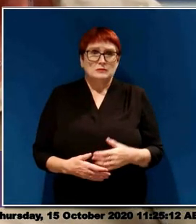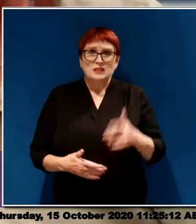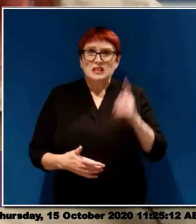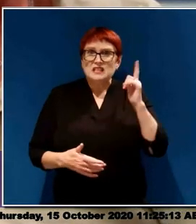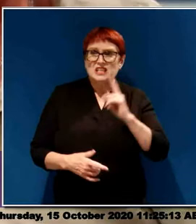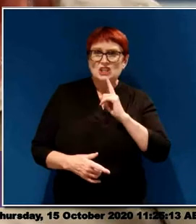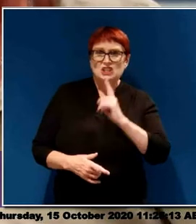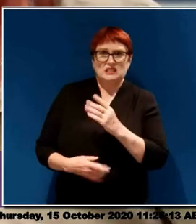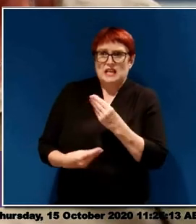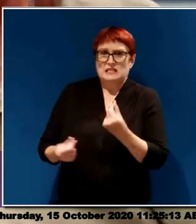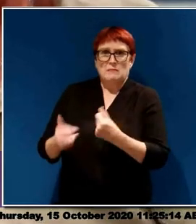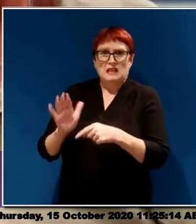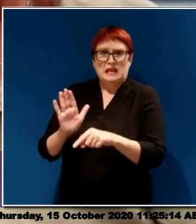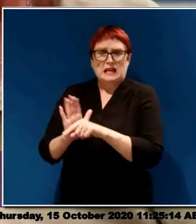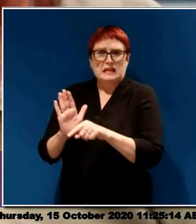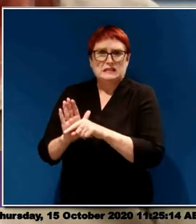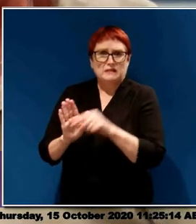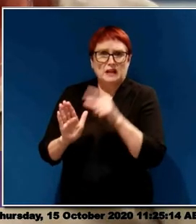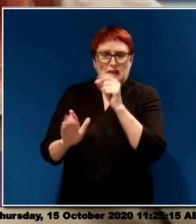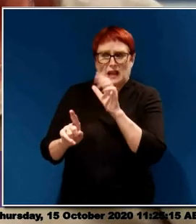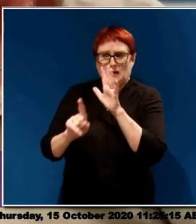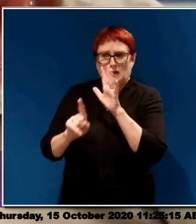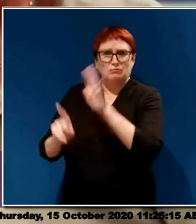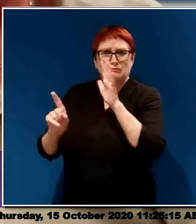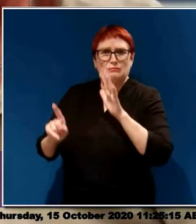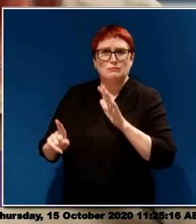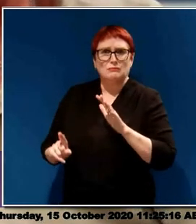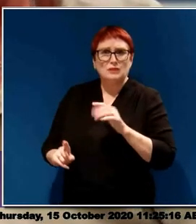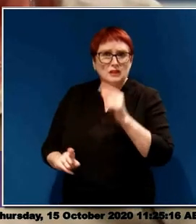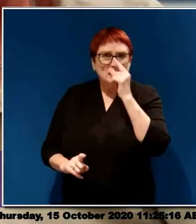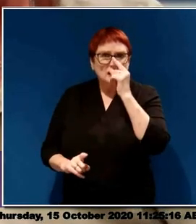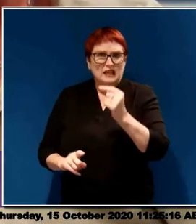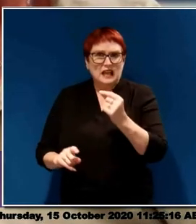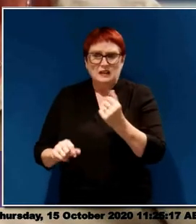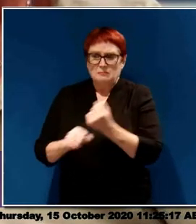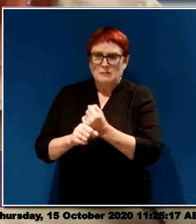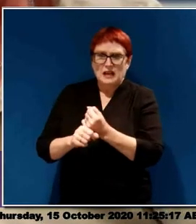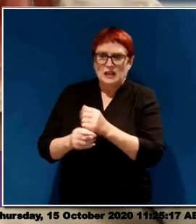that can either turn them good or bad, you know, make their life hell.